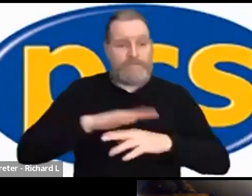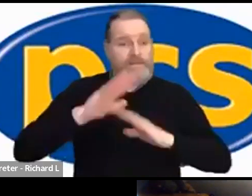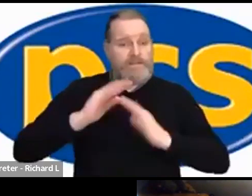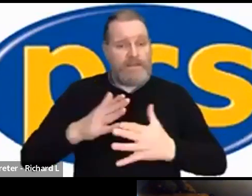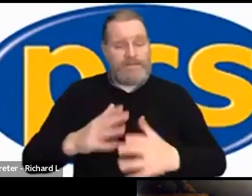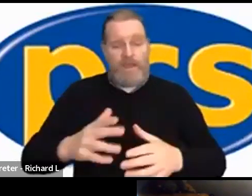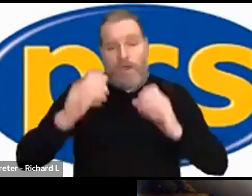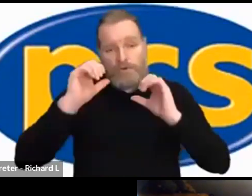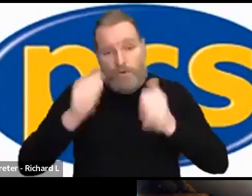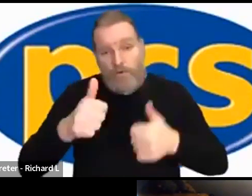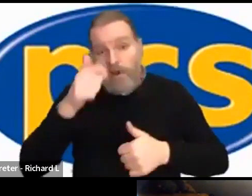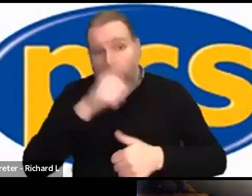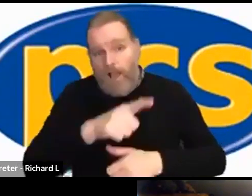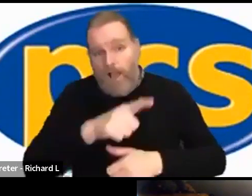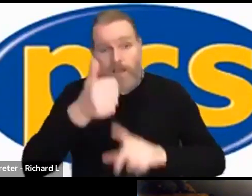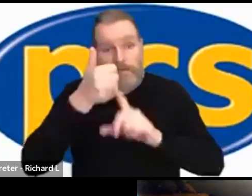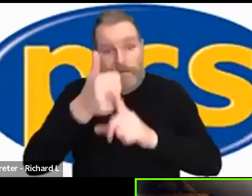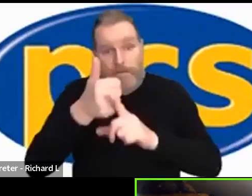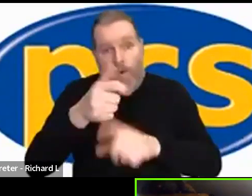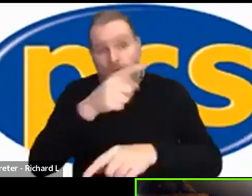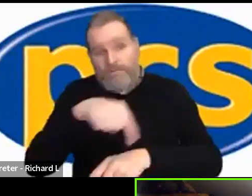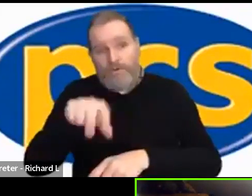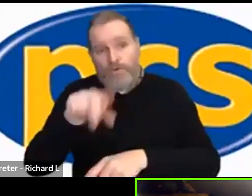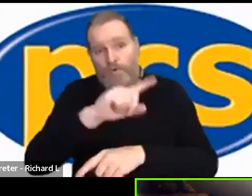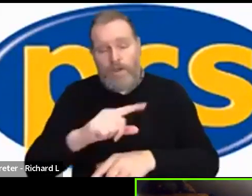we deliver, so good luck, solidarity luck, solidarity, and let's